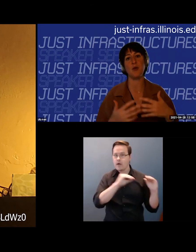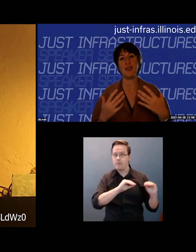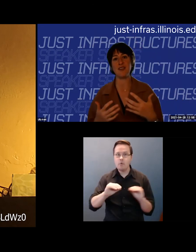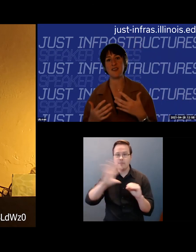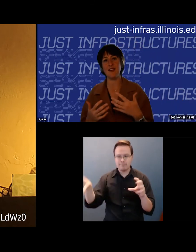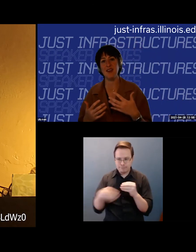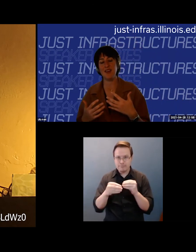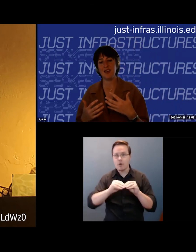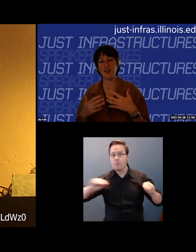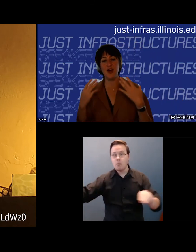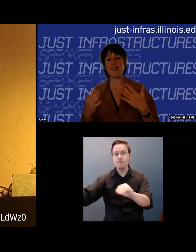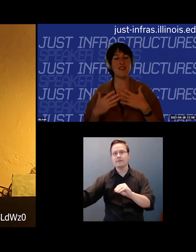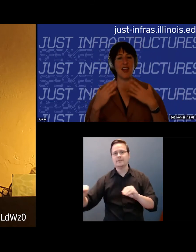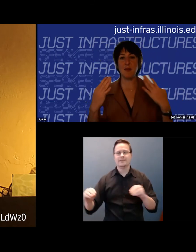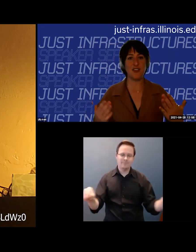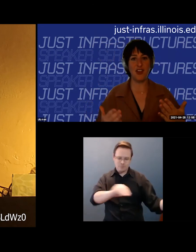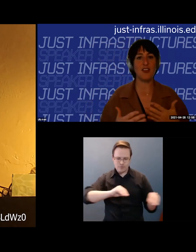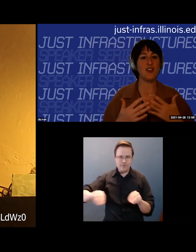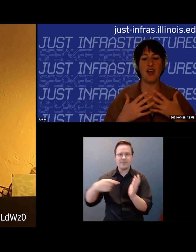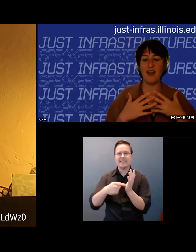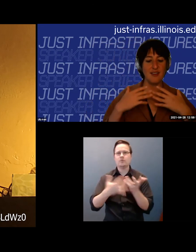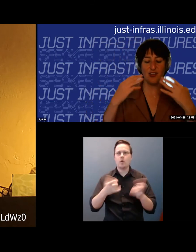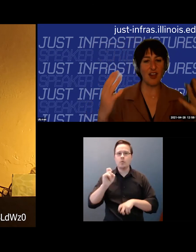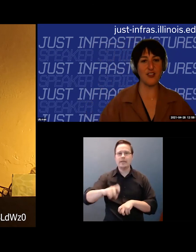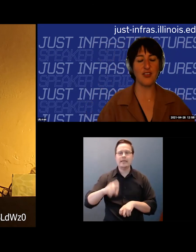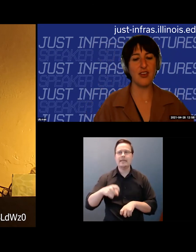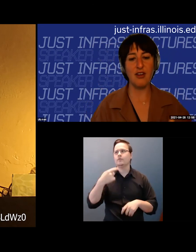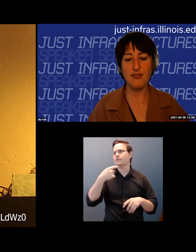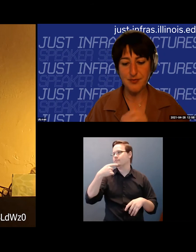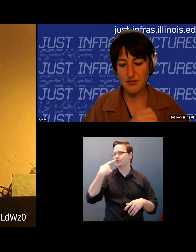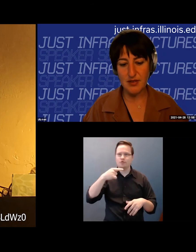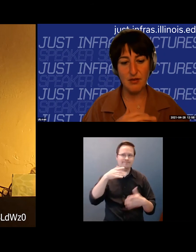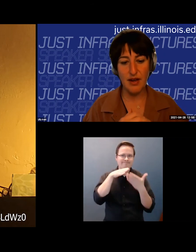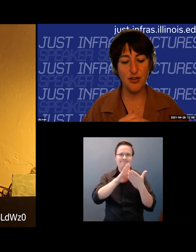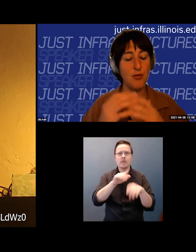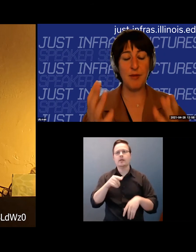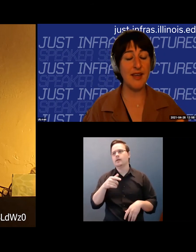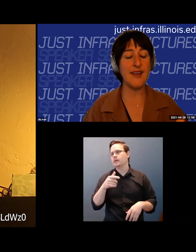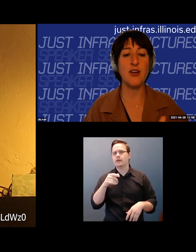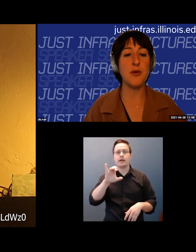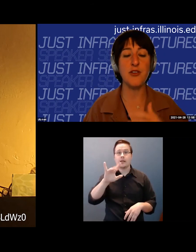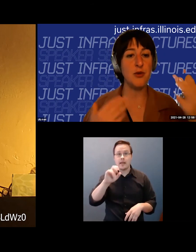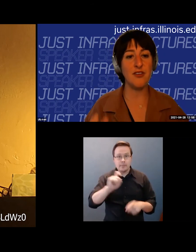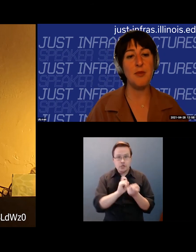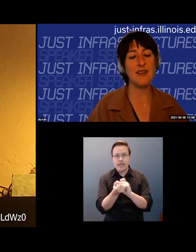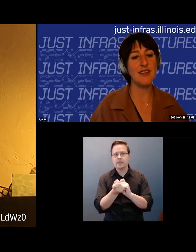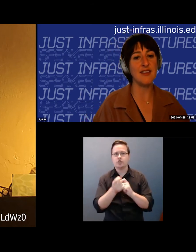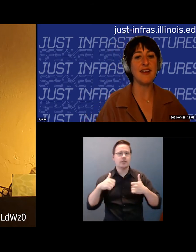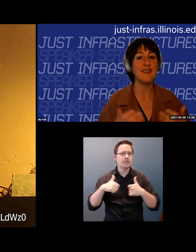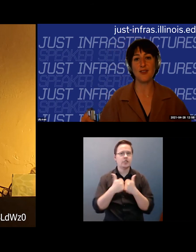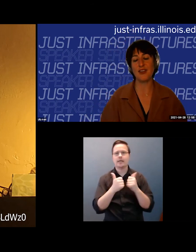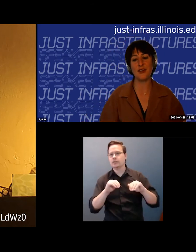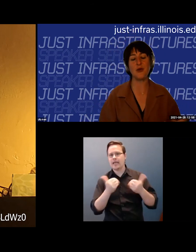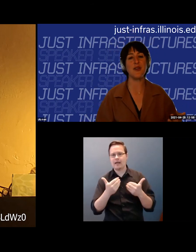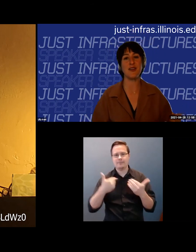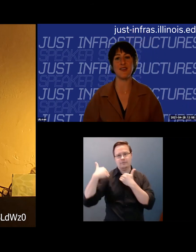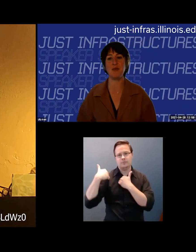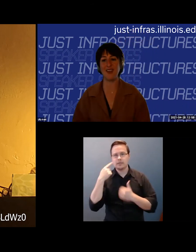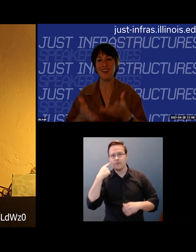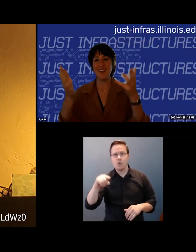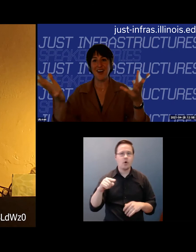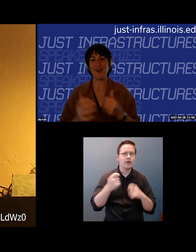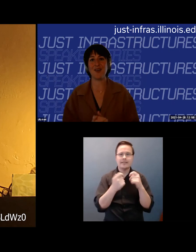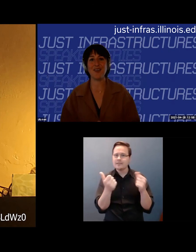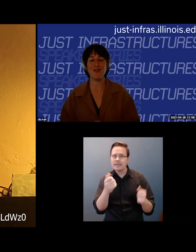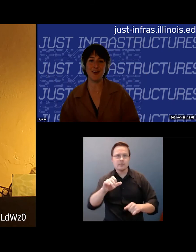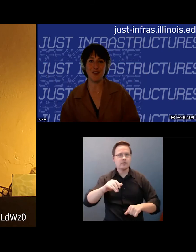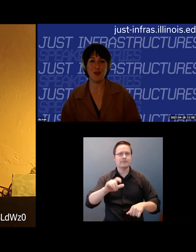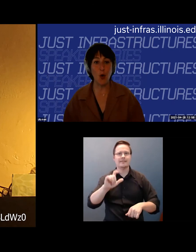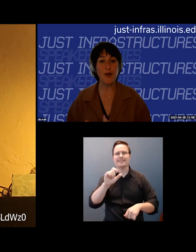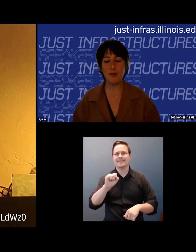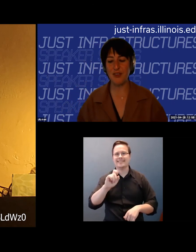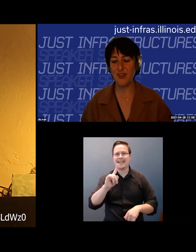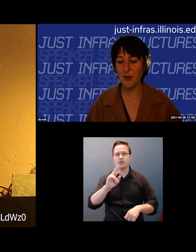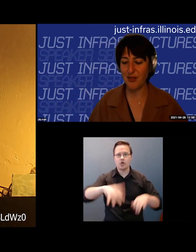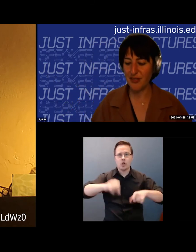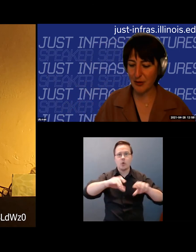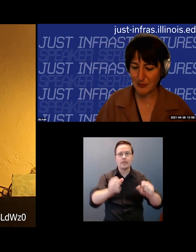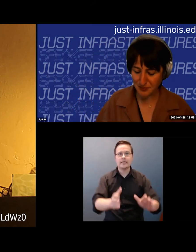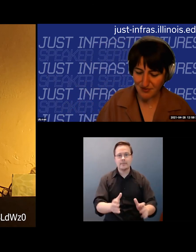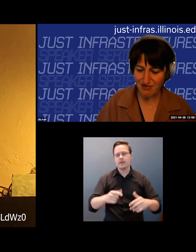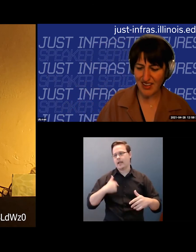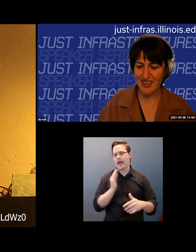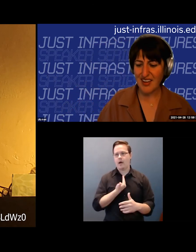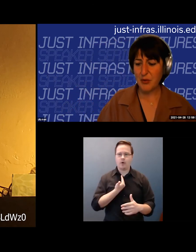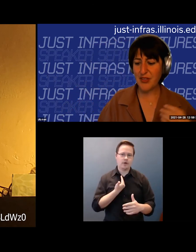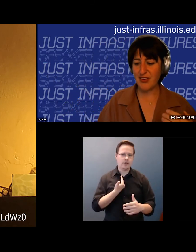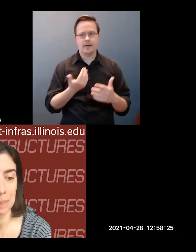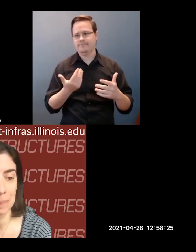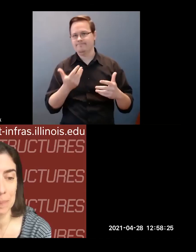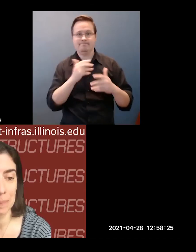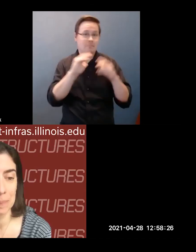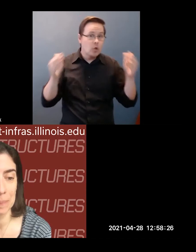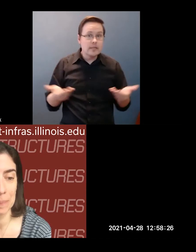of movements and he argues that this movement of movements is what we need to address climate change, and the challenges of being accountable to and dismantling the legacies of settler colonialism that are convenient has opened up this talk with.